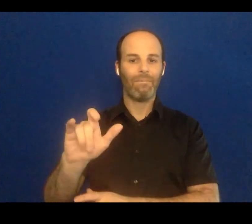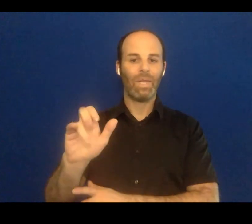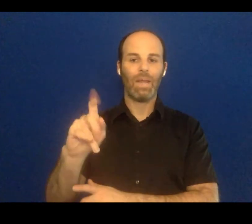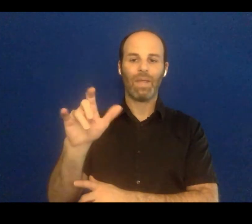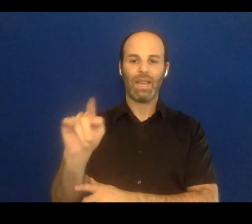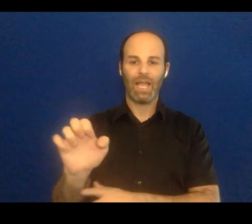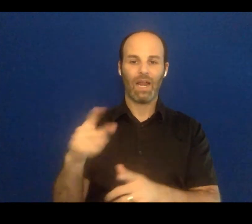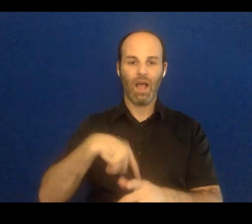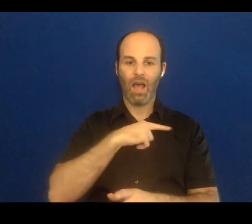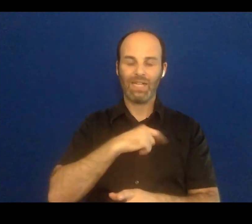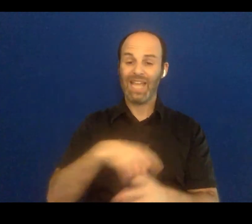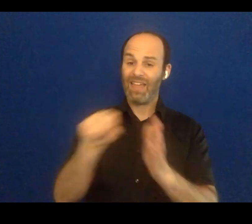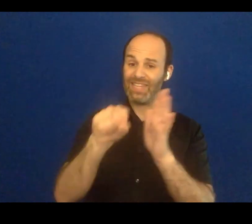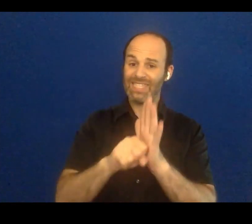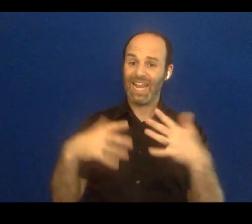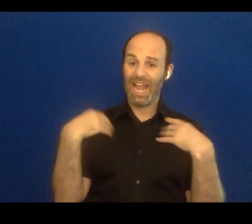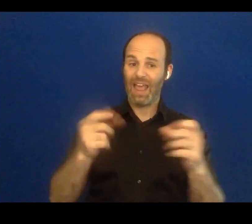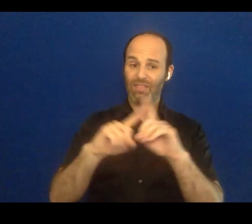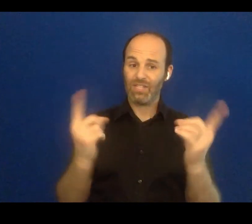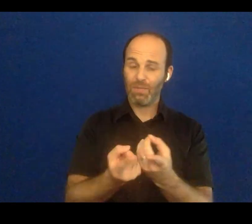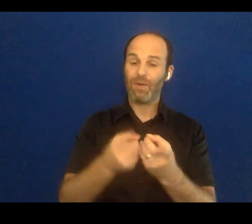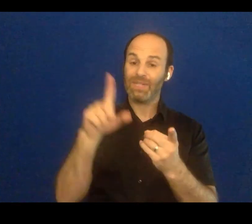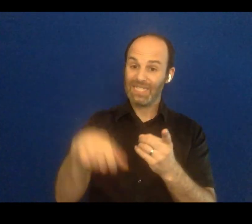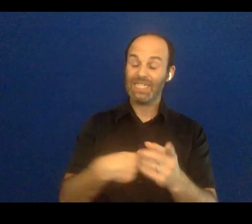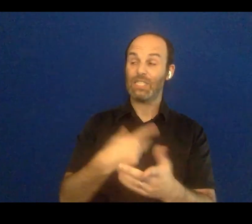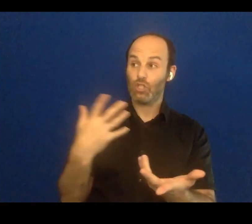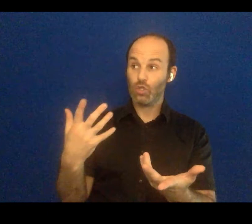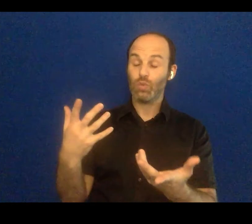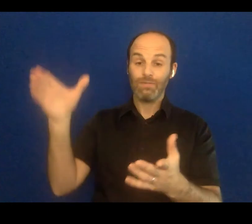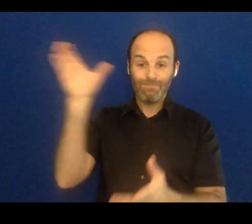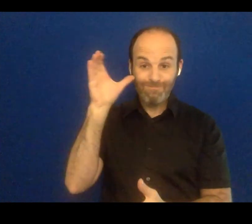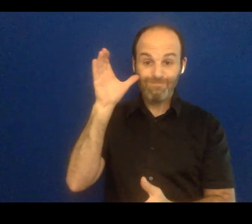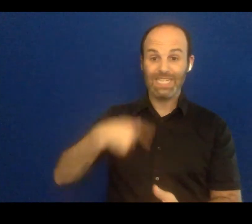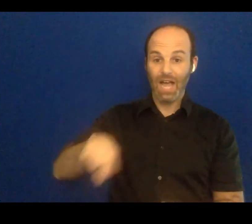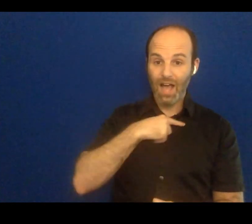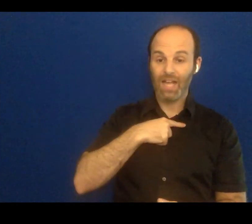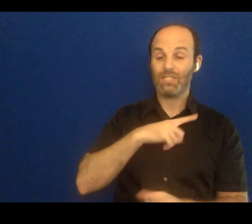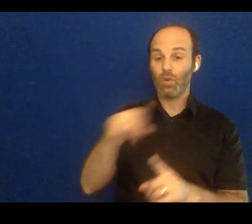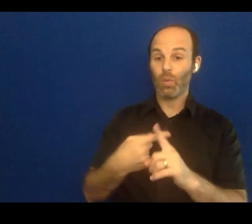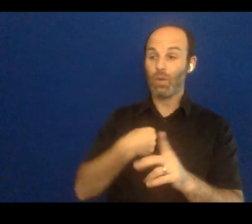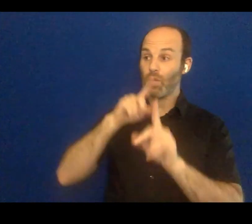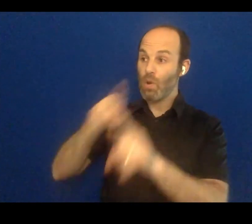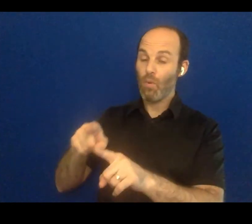STATE HEALTH DEPARTMENT NEEDS TO TAKE IT SERIOUSLY WHEN WE REPORT